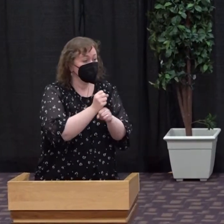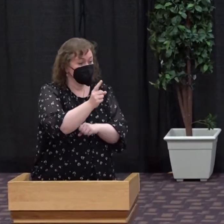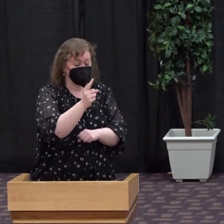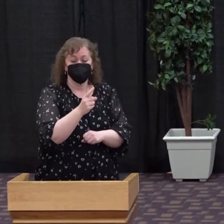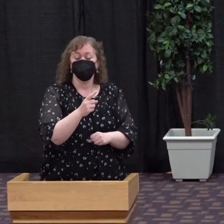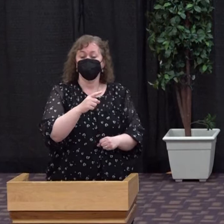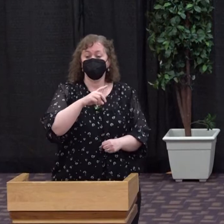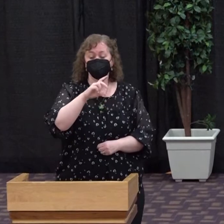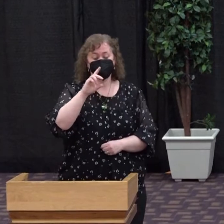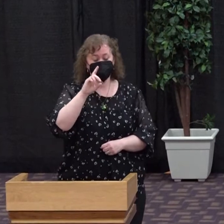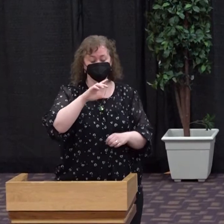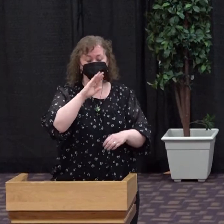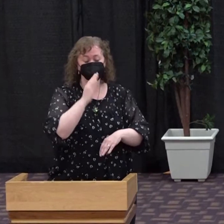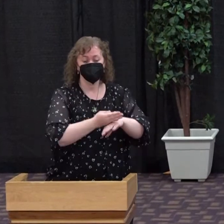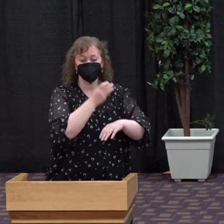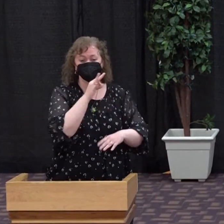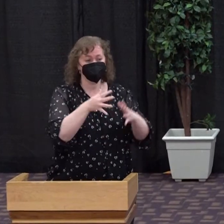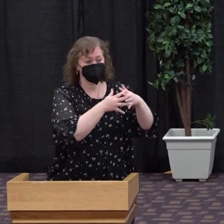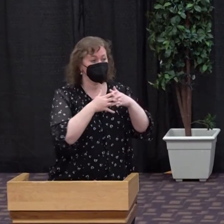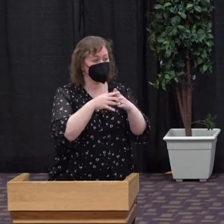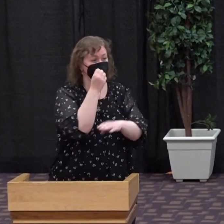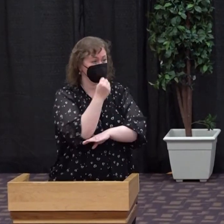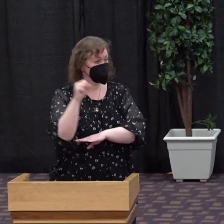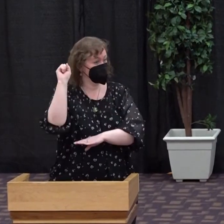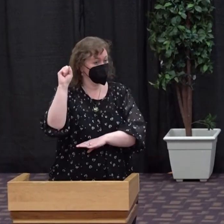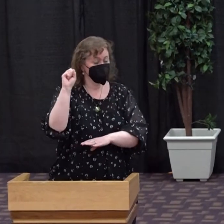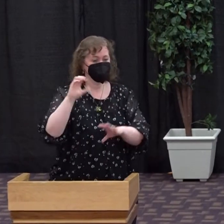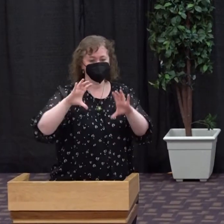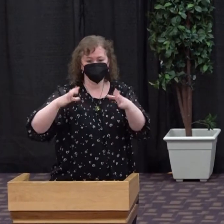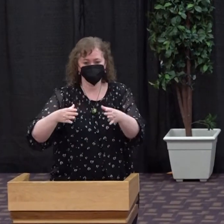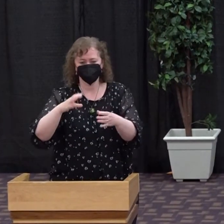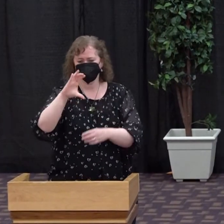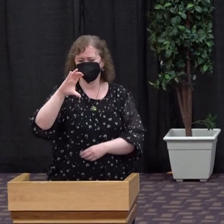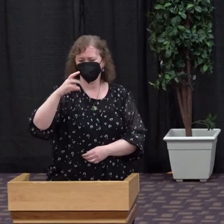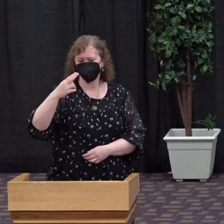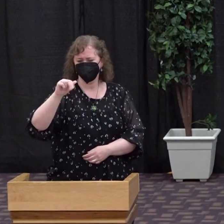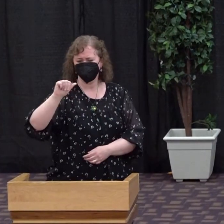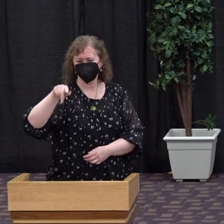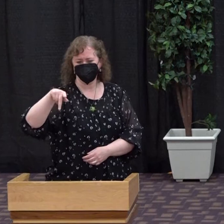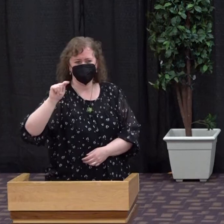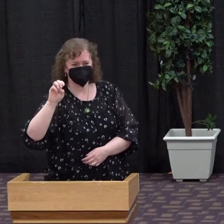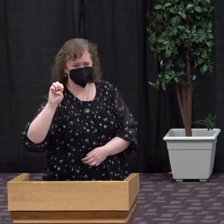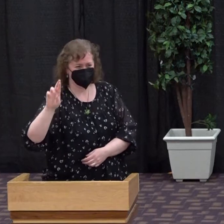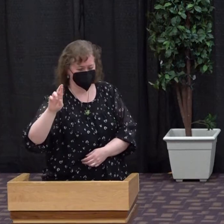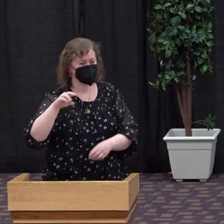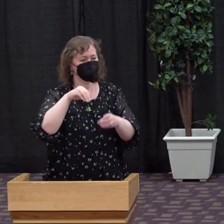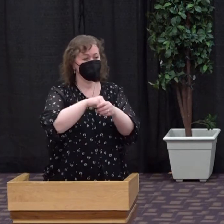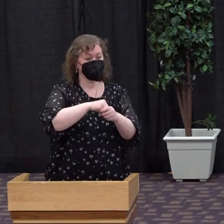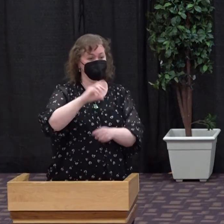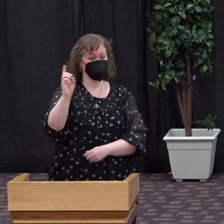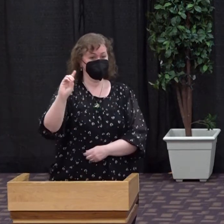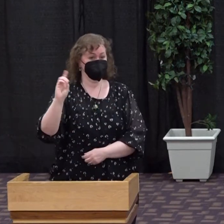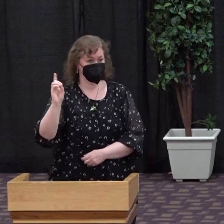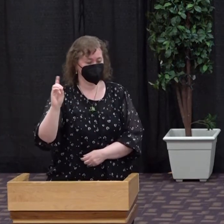Alright, so, every year, there's the Daughters of the American Revolution chapter.